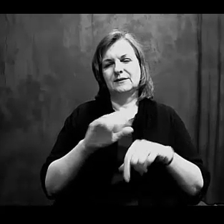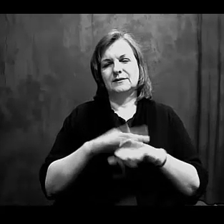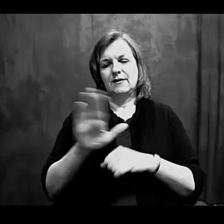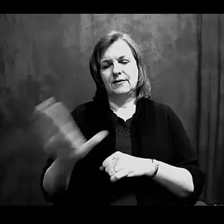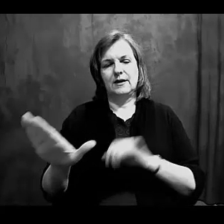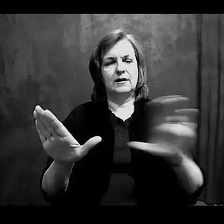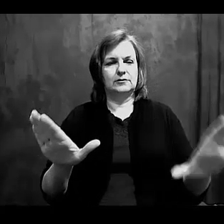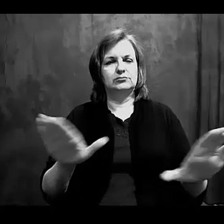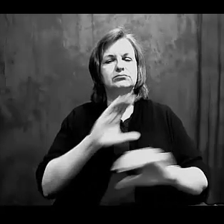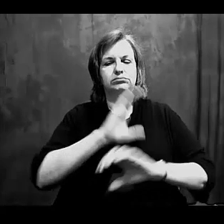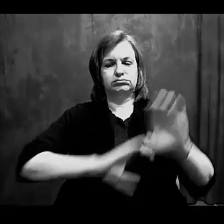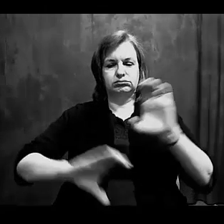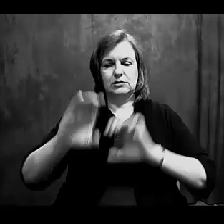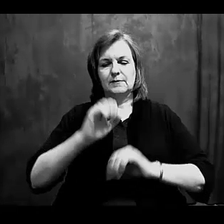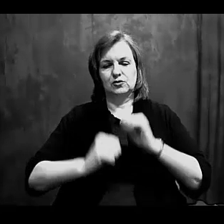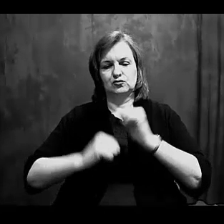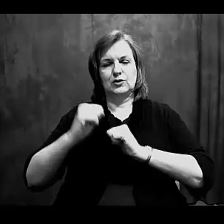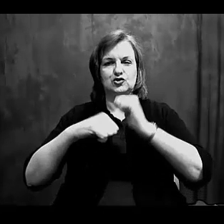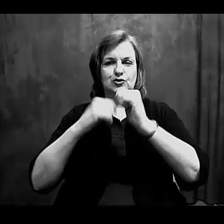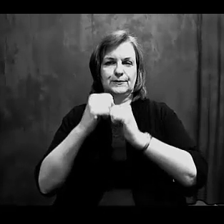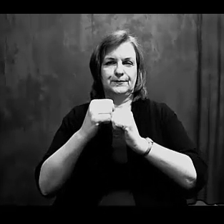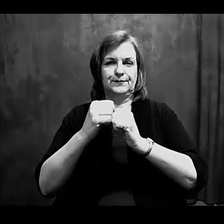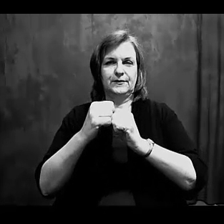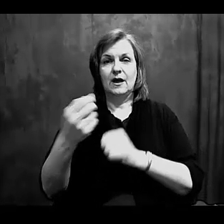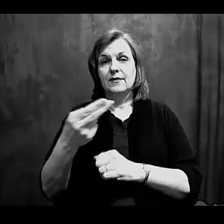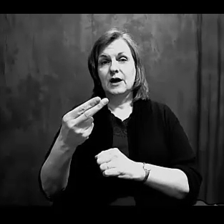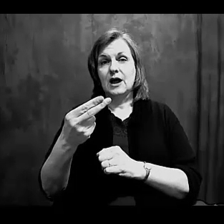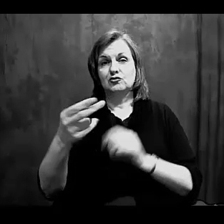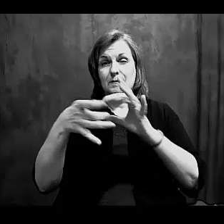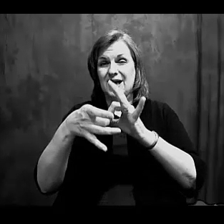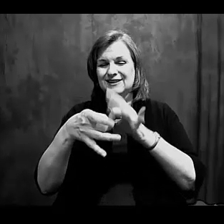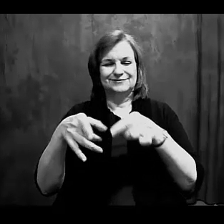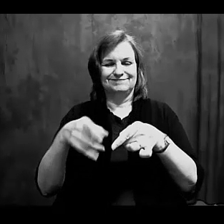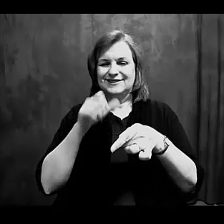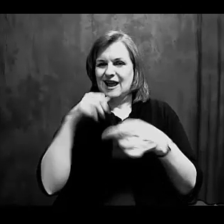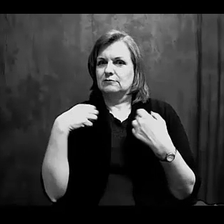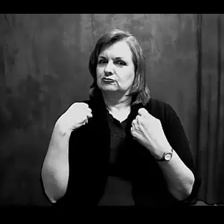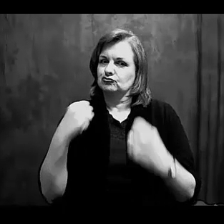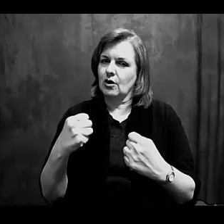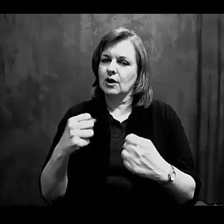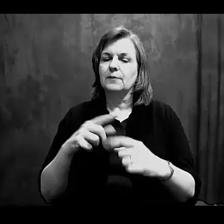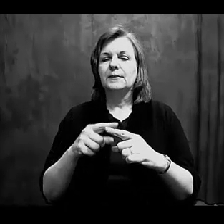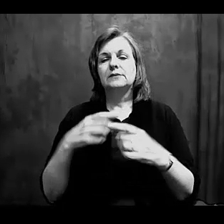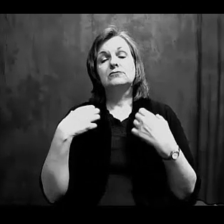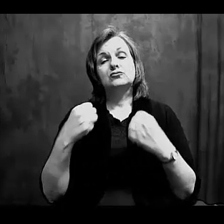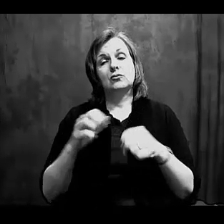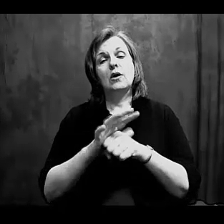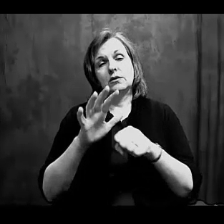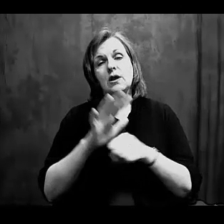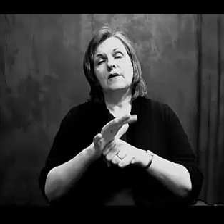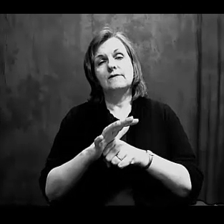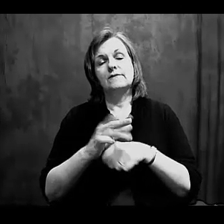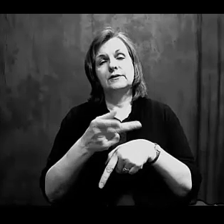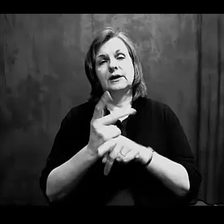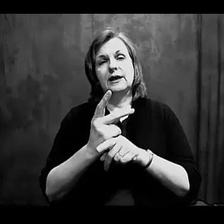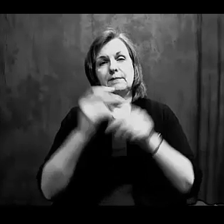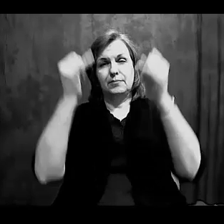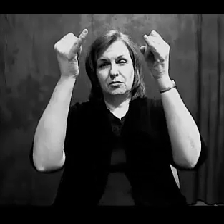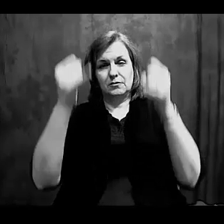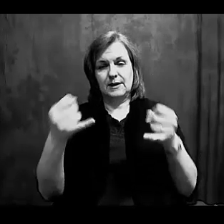now these hydrogen bonds we talked about before are not super strong but they are certainly strong enough to hold together your DNA